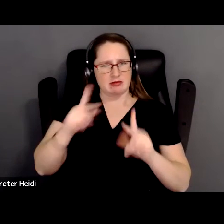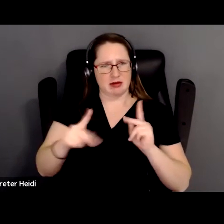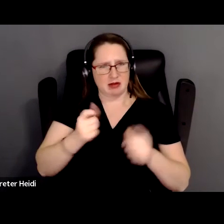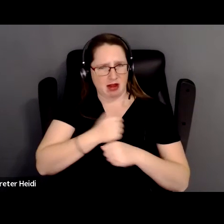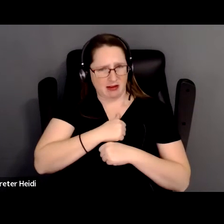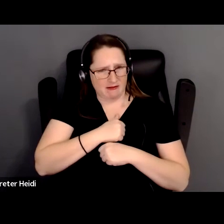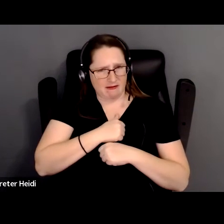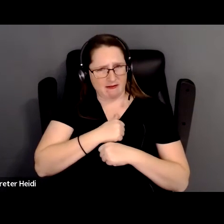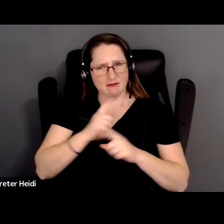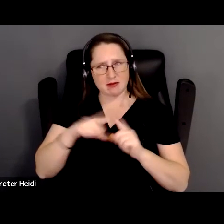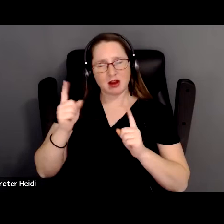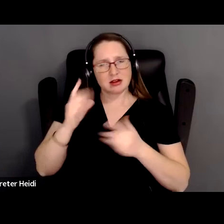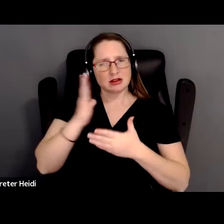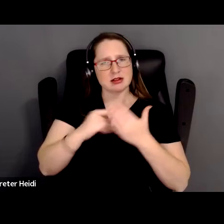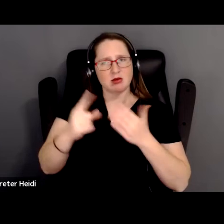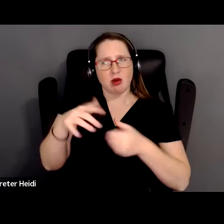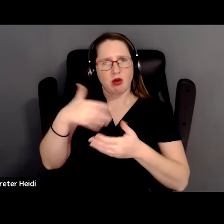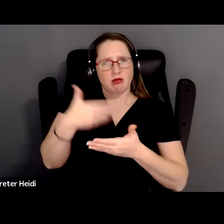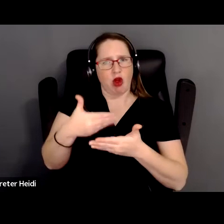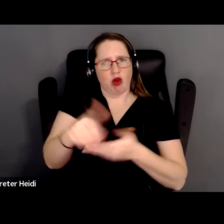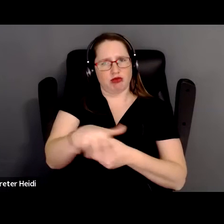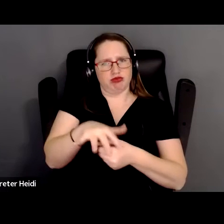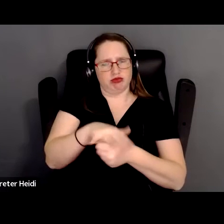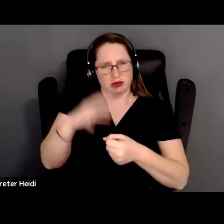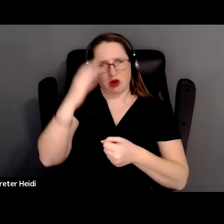but somewhere close by, where they know they're supported.